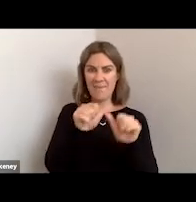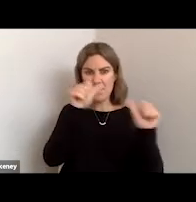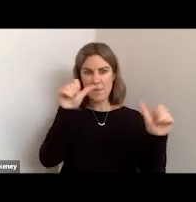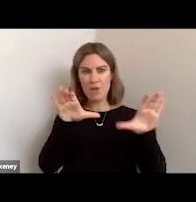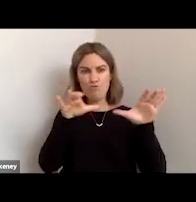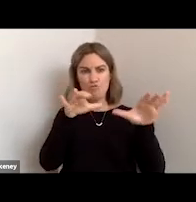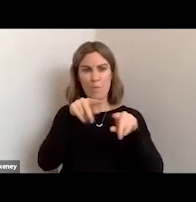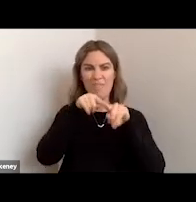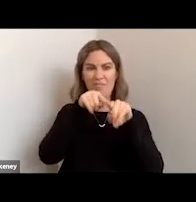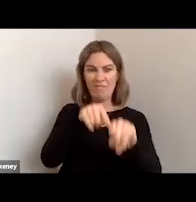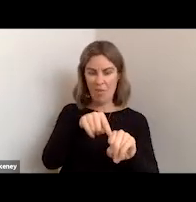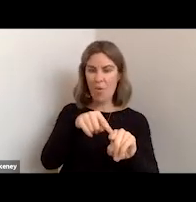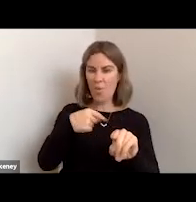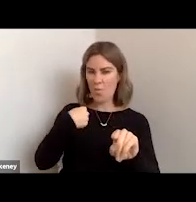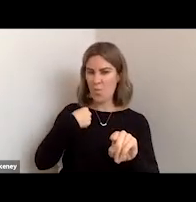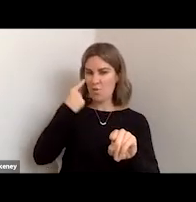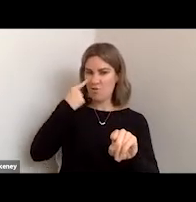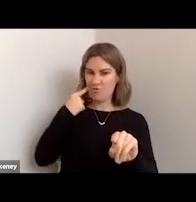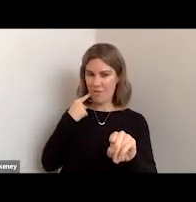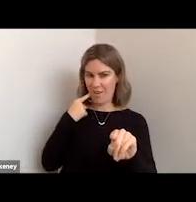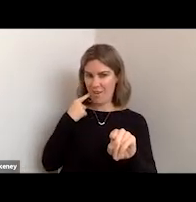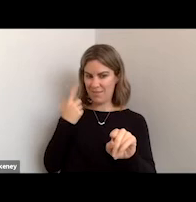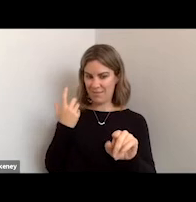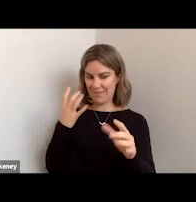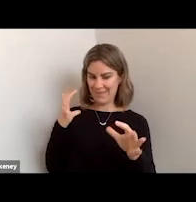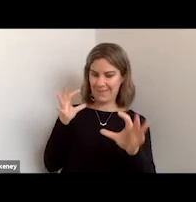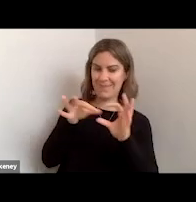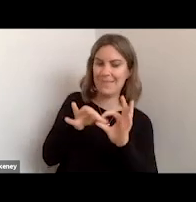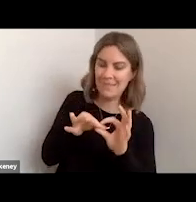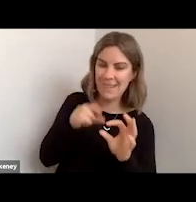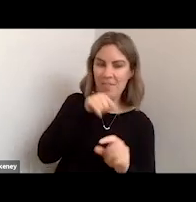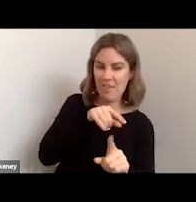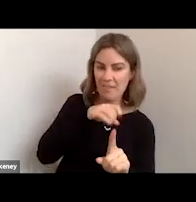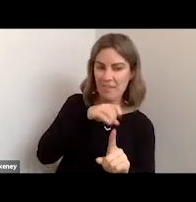people who would like to be at that event. If you're not sure what I'm